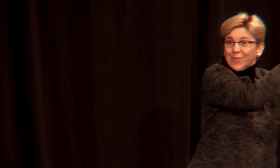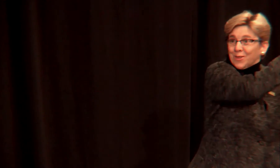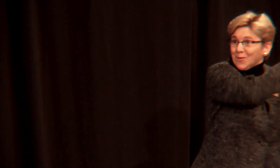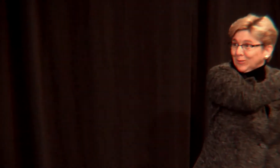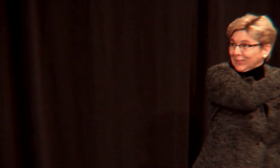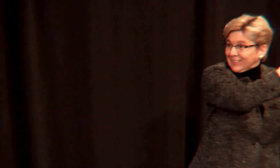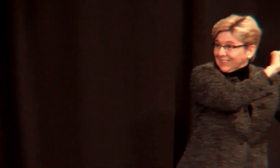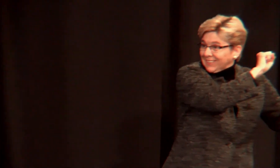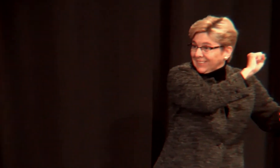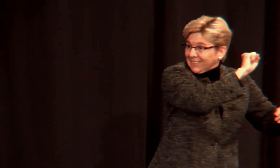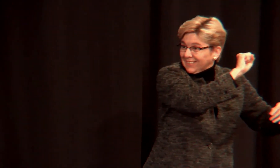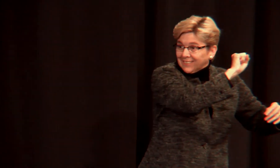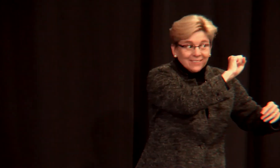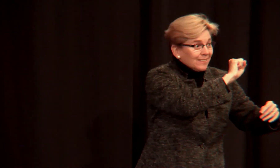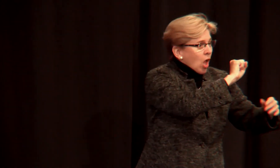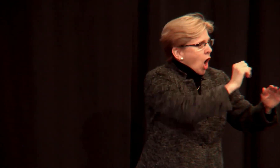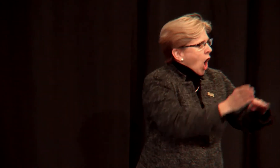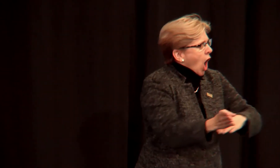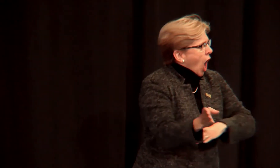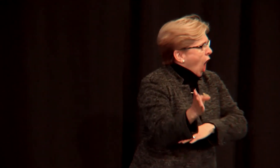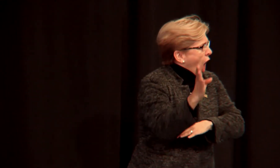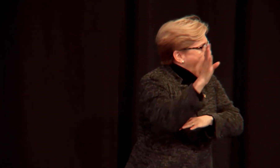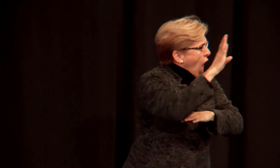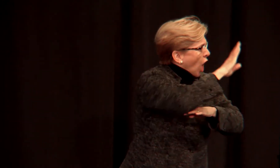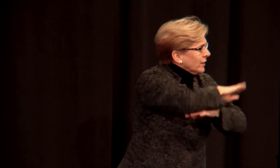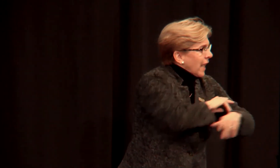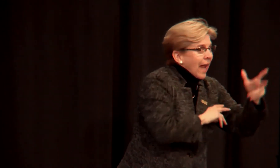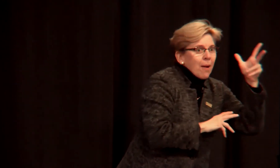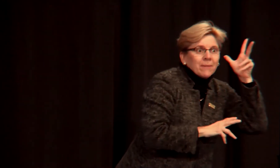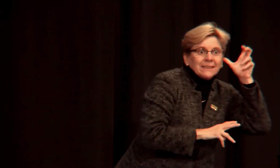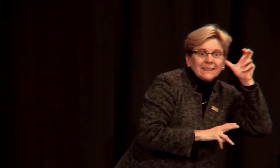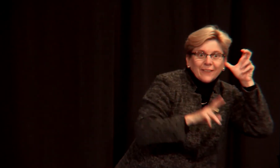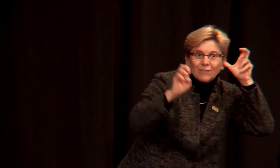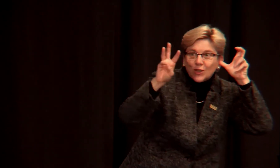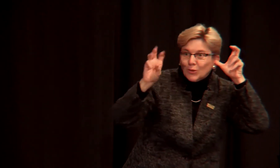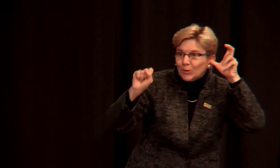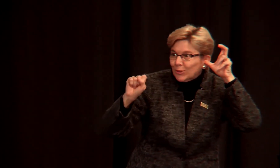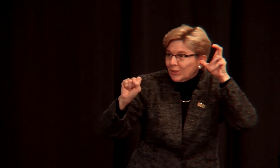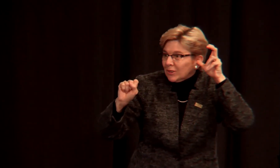The moment I wake up, I turn on the news. I'm listening to it all day long."